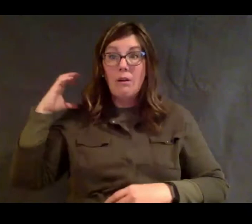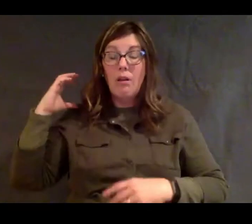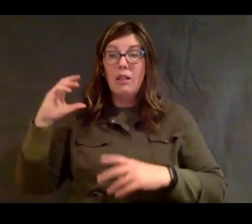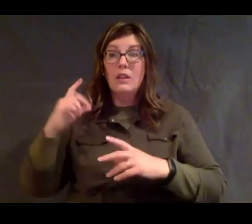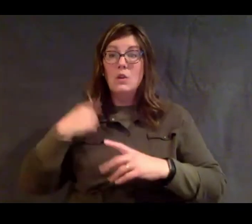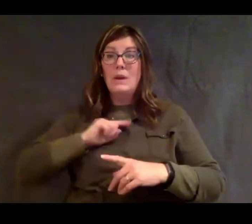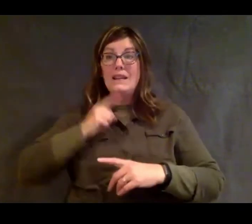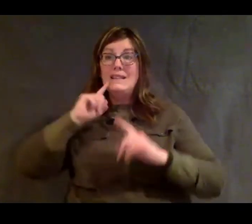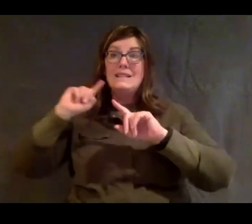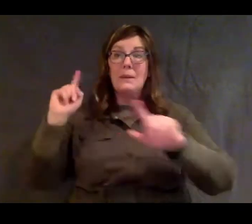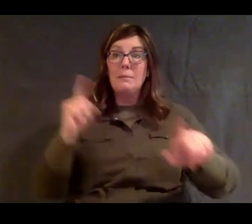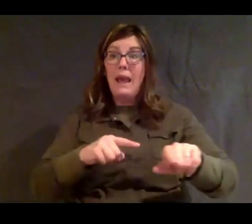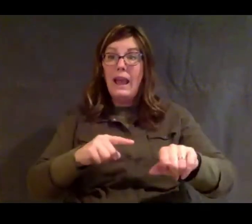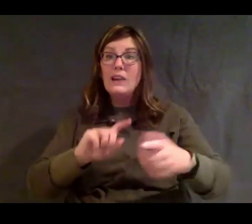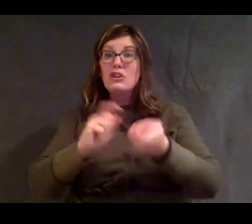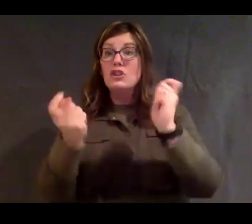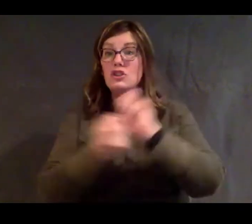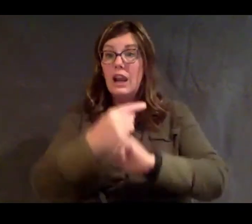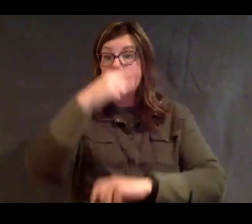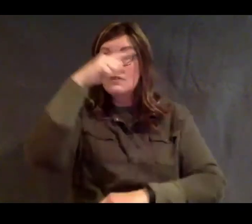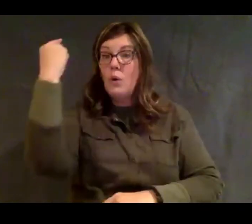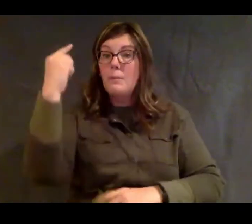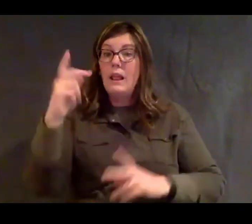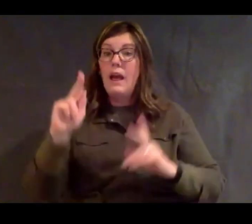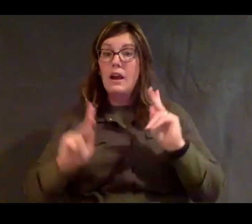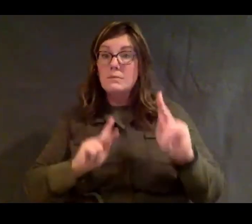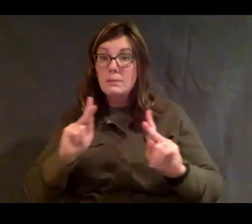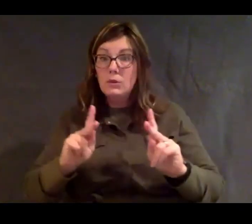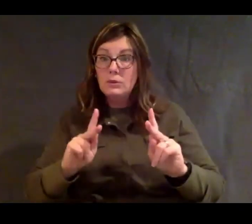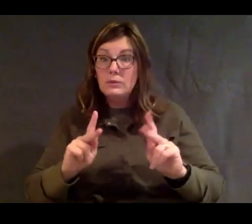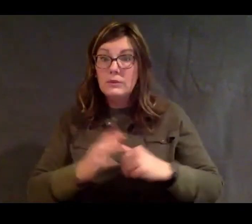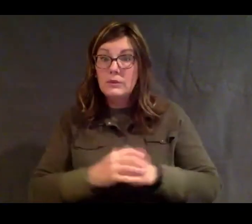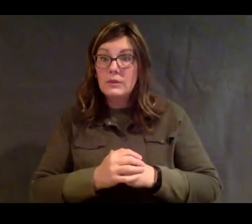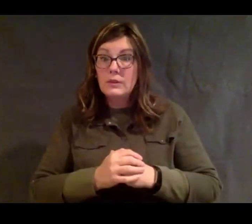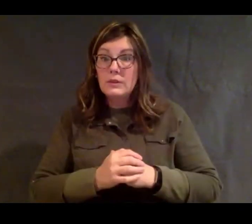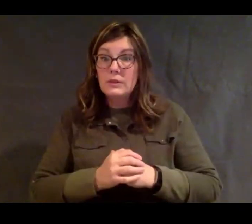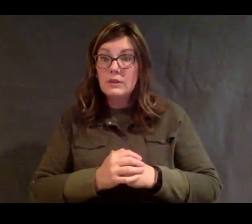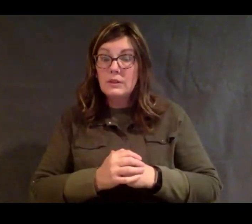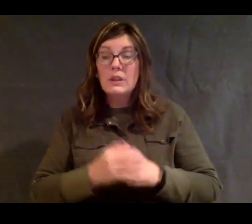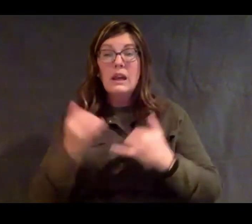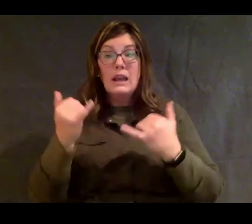we're not going to just keep talking about it this must end now the discrimination that murder